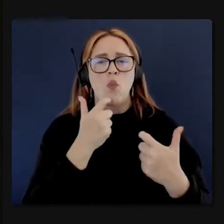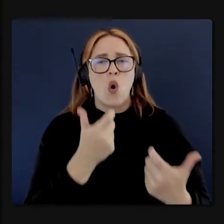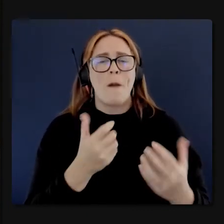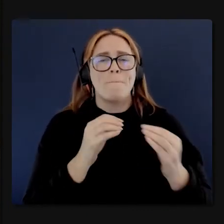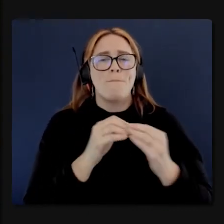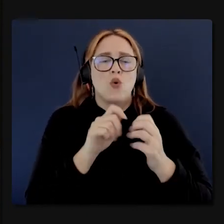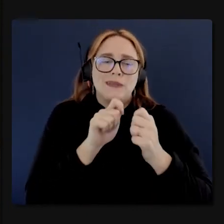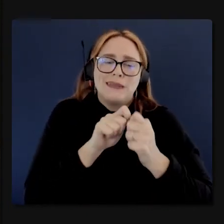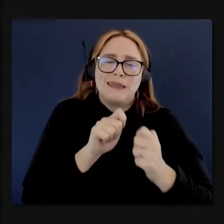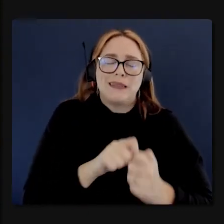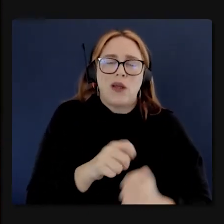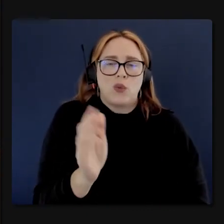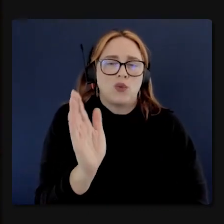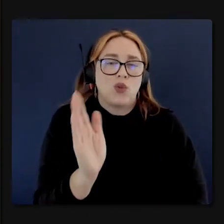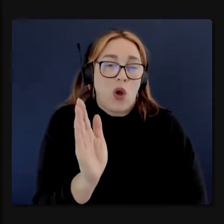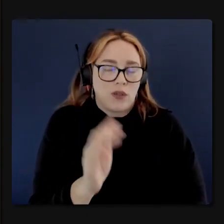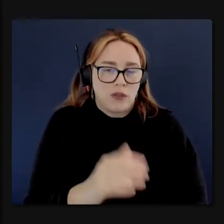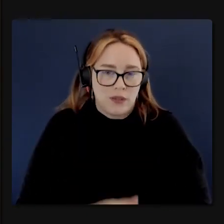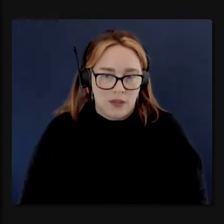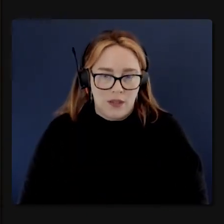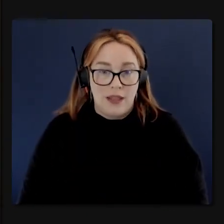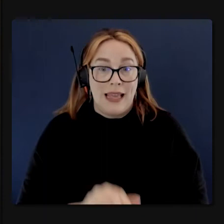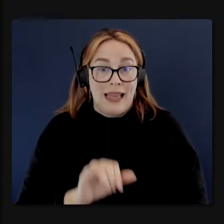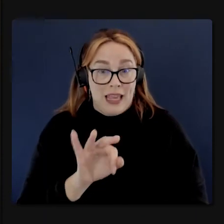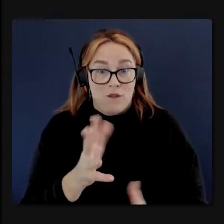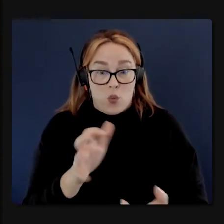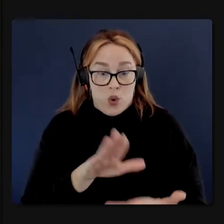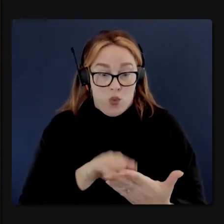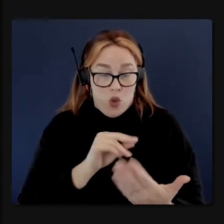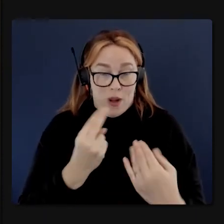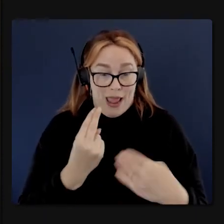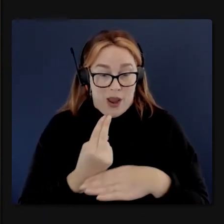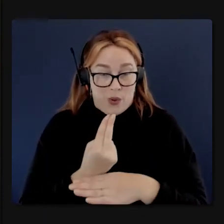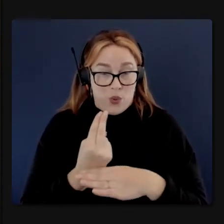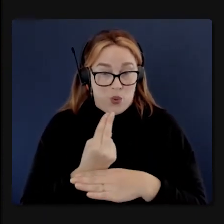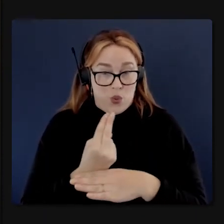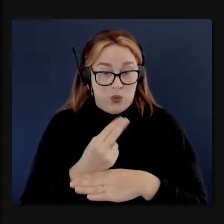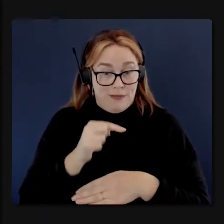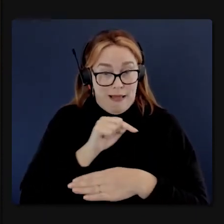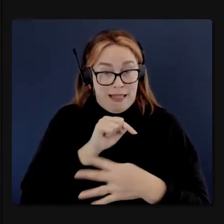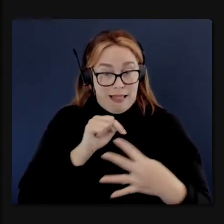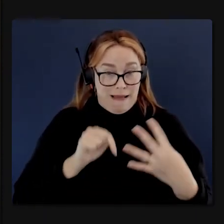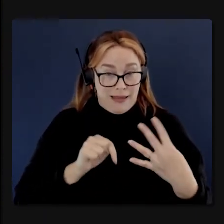If you want to learn more about how to use these features to optimize your game,